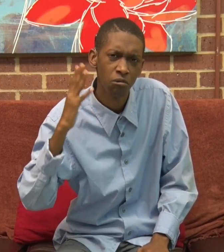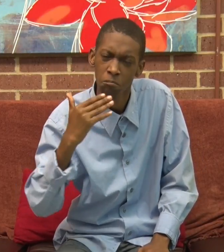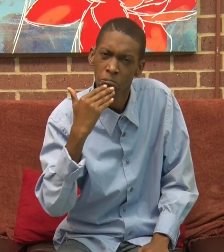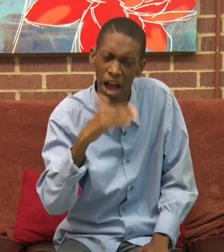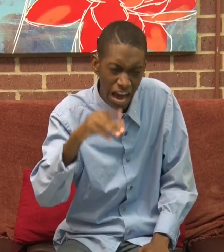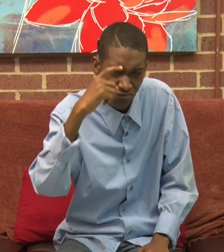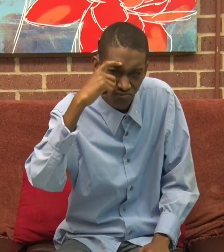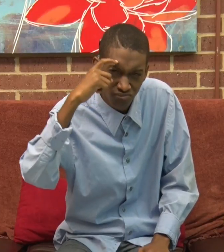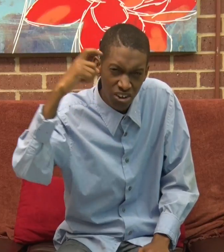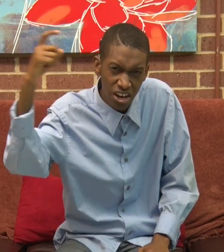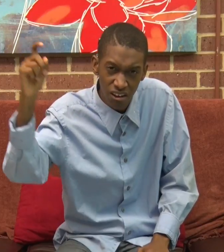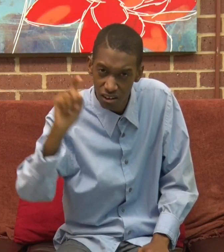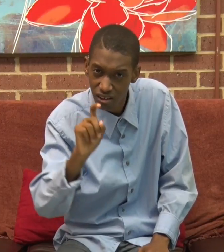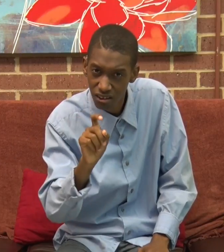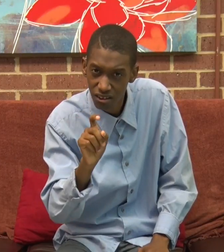Have you had a bad dream before?